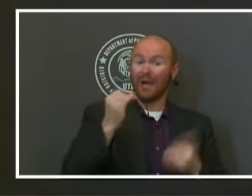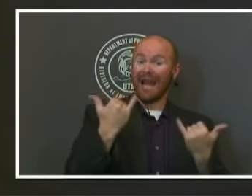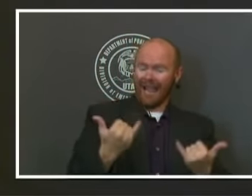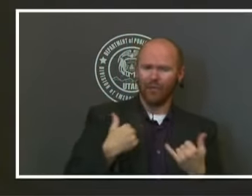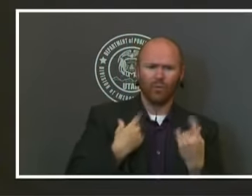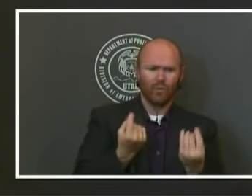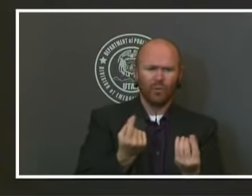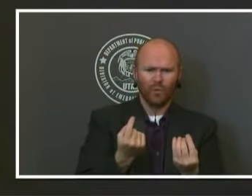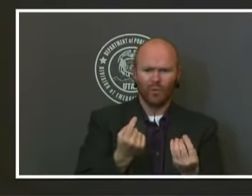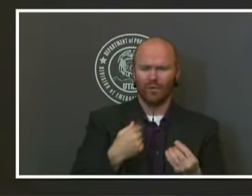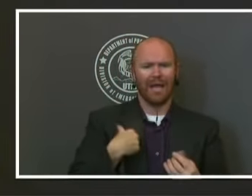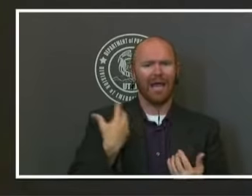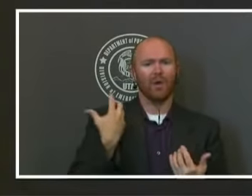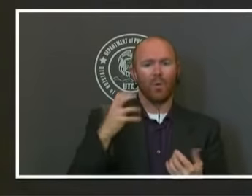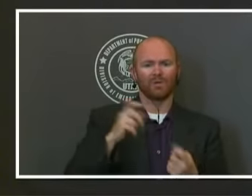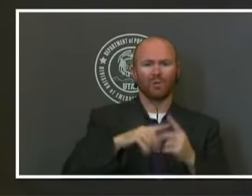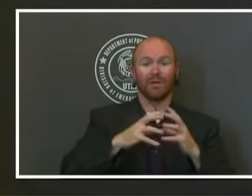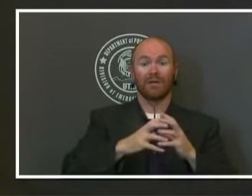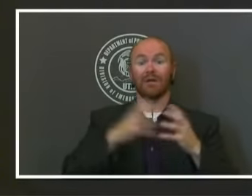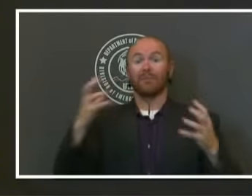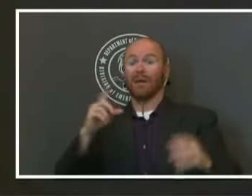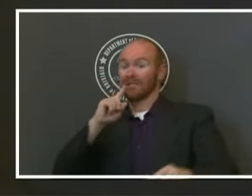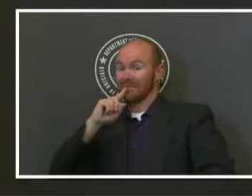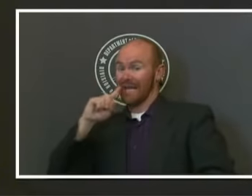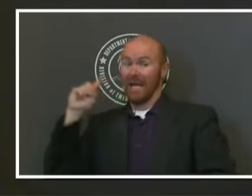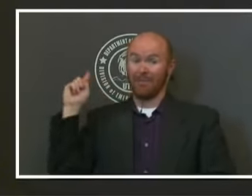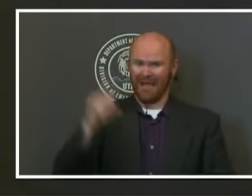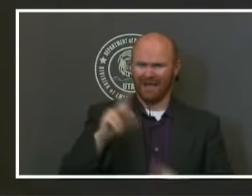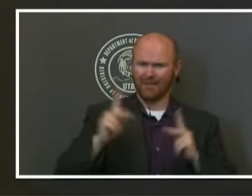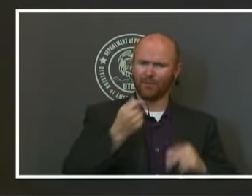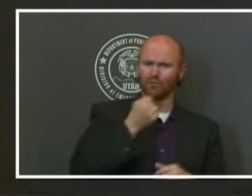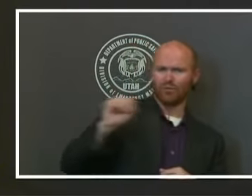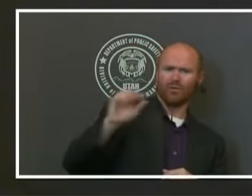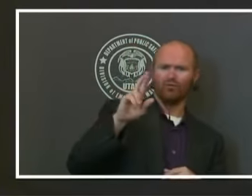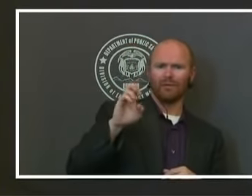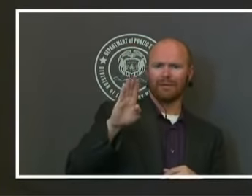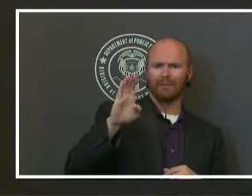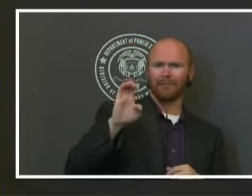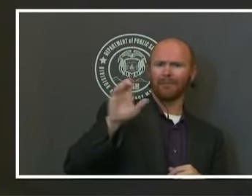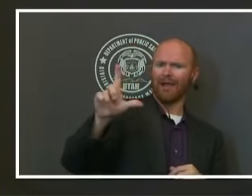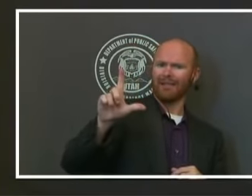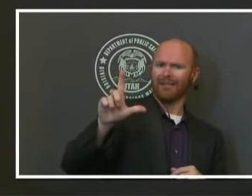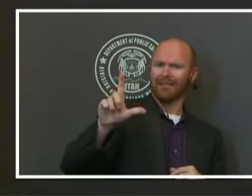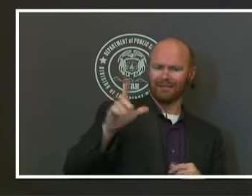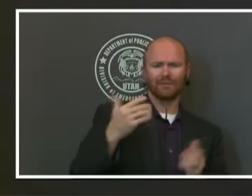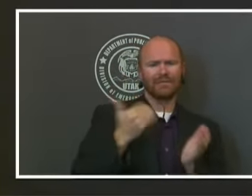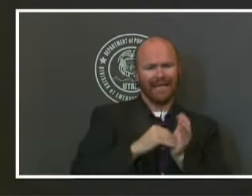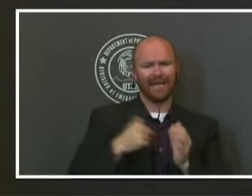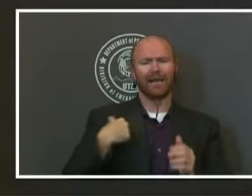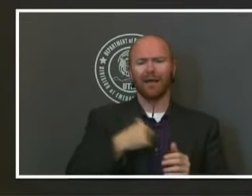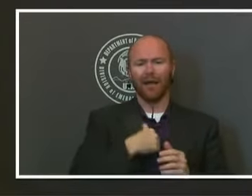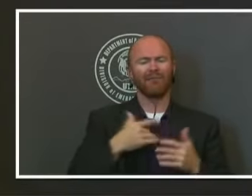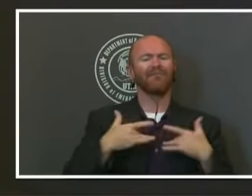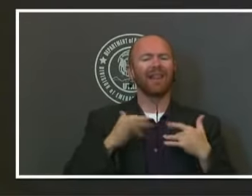don't over reach we've tried to not use